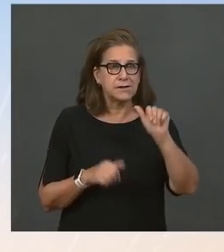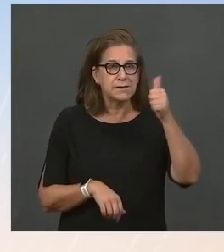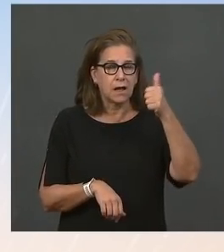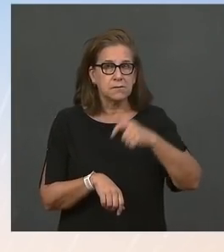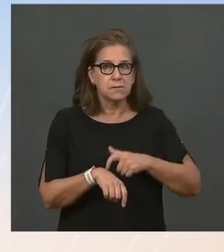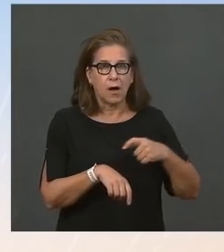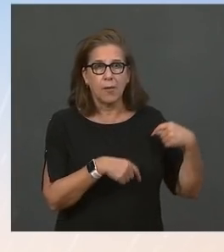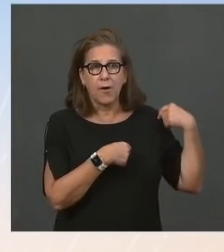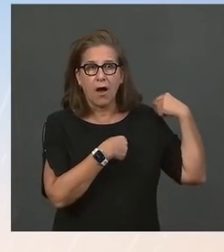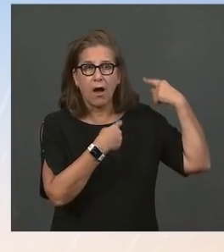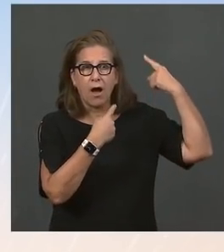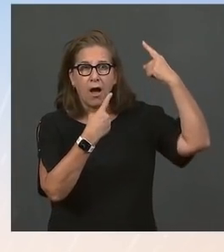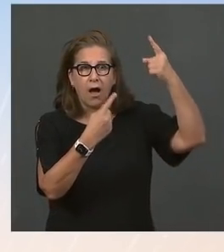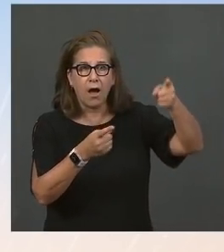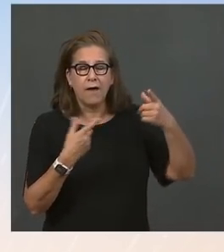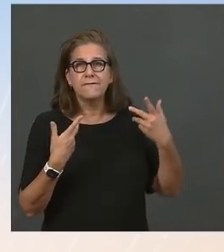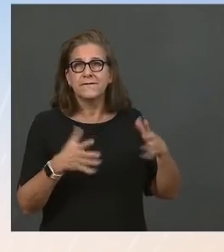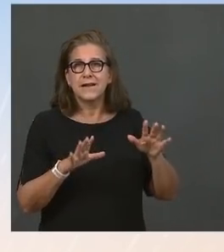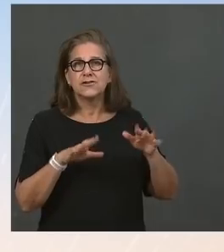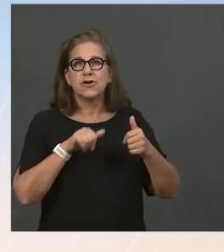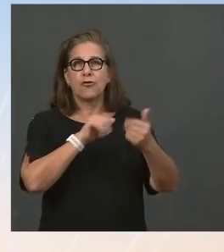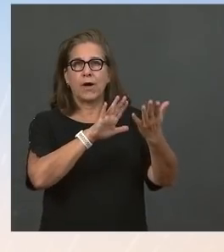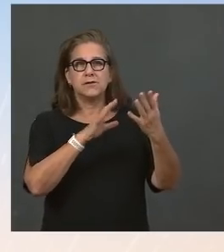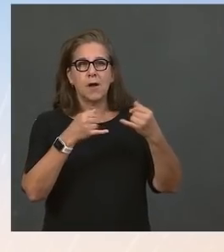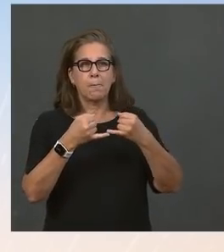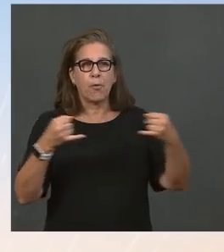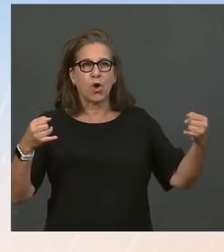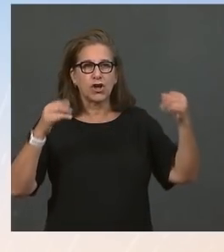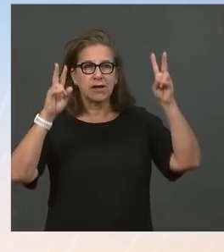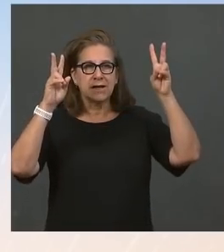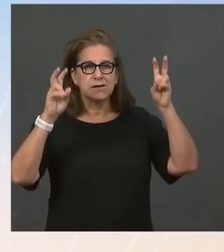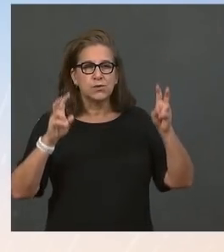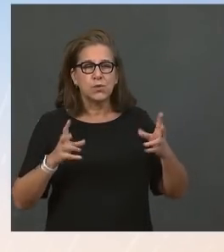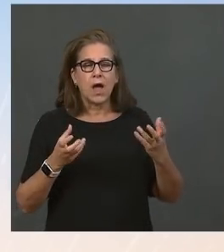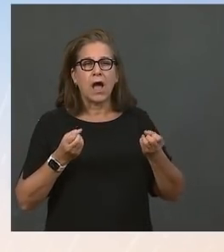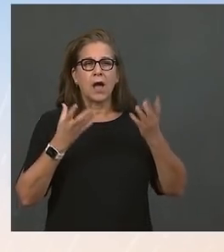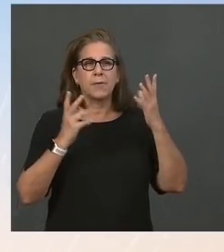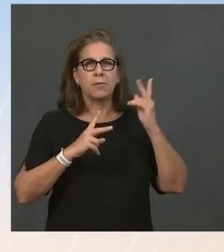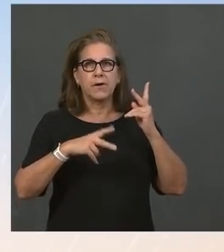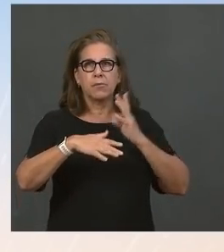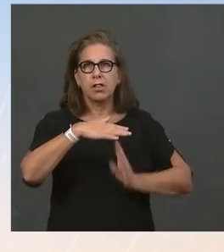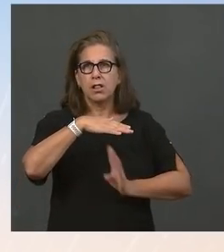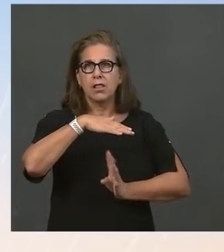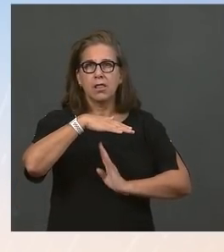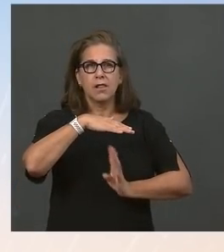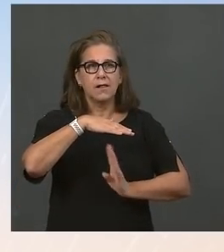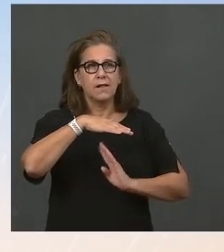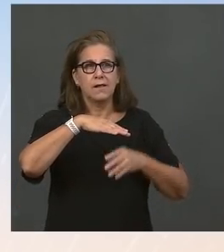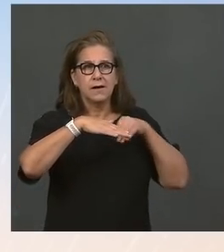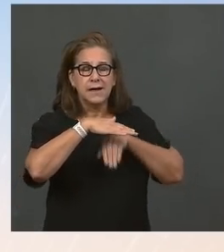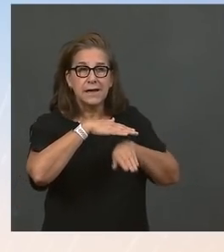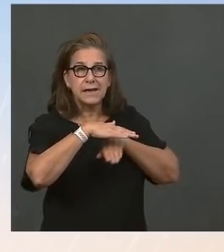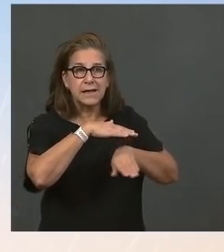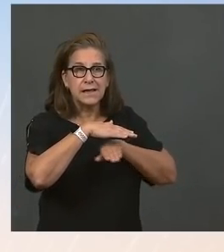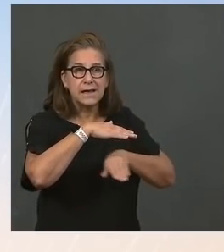to reduce the number of migrants who were coming to the border. He worked in a bipartisan manner with senators like Ted Kennedy,